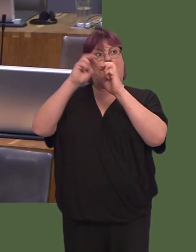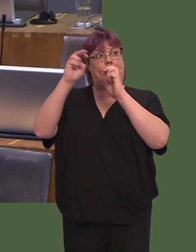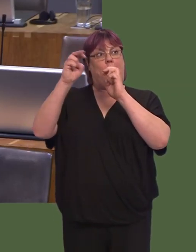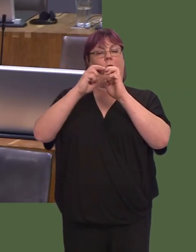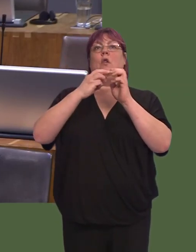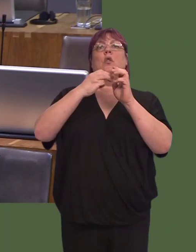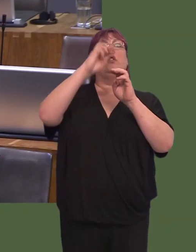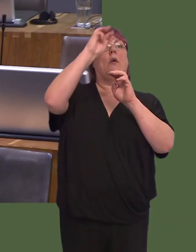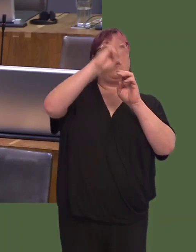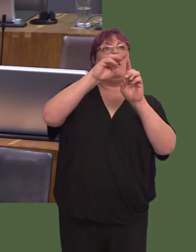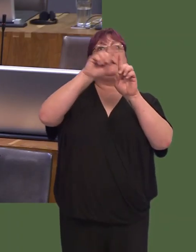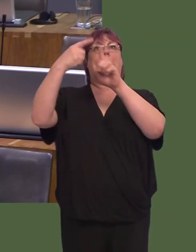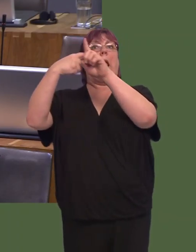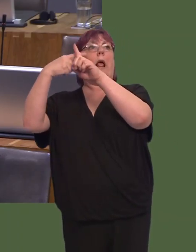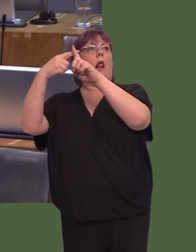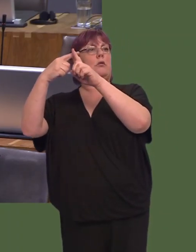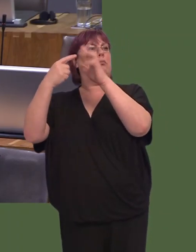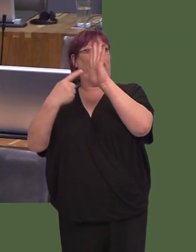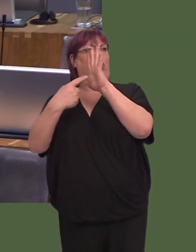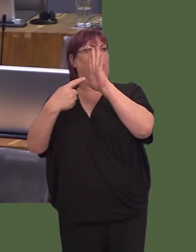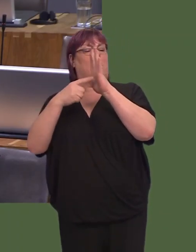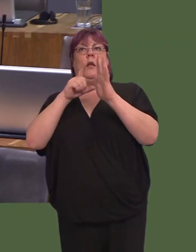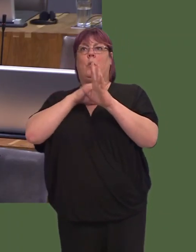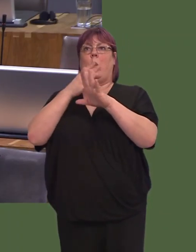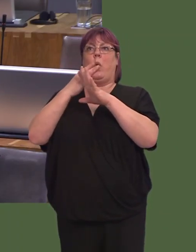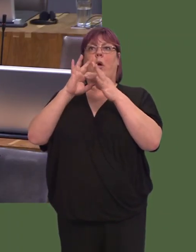and north-west England, and that's why we're working closely with organisations on both